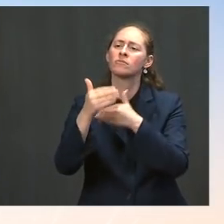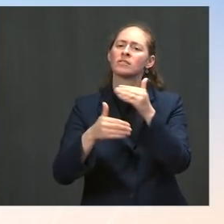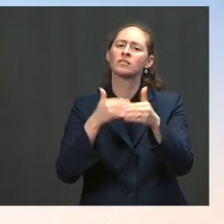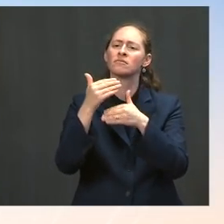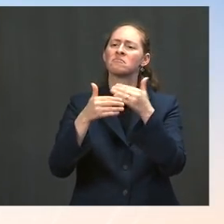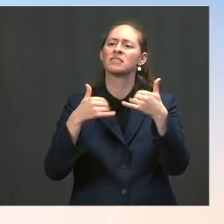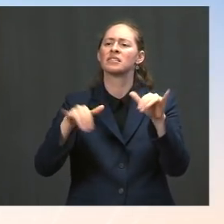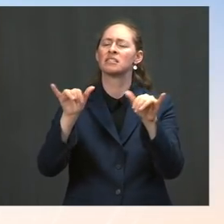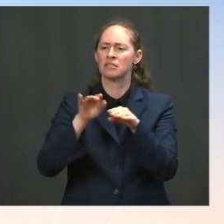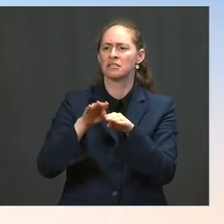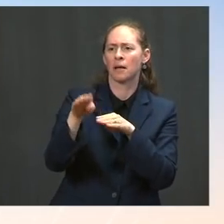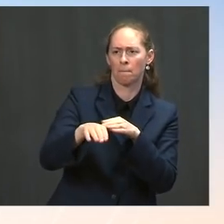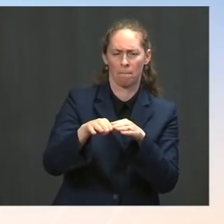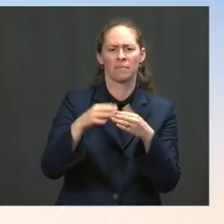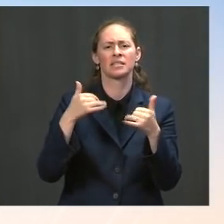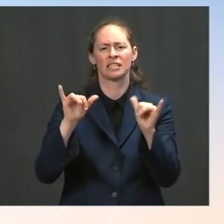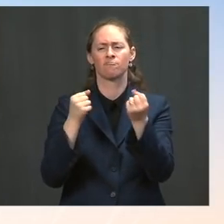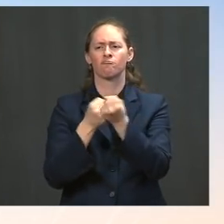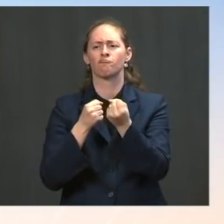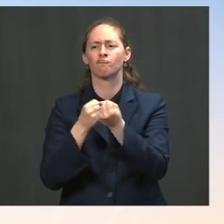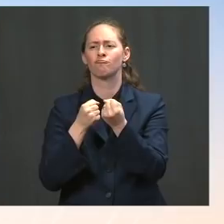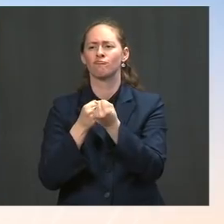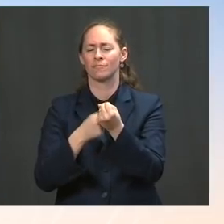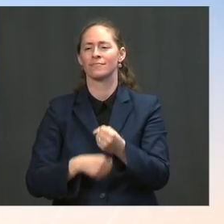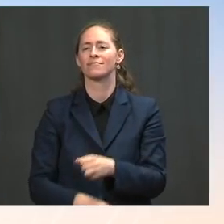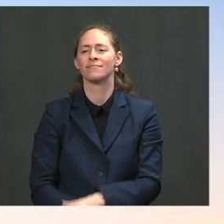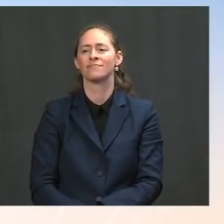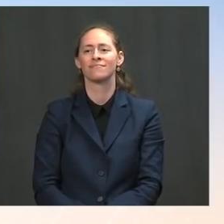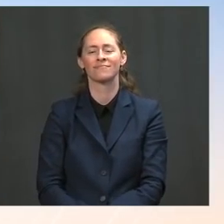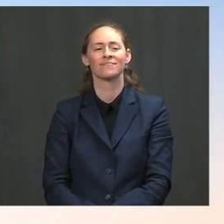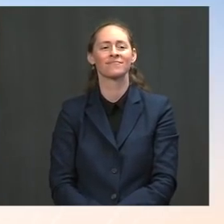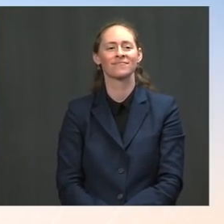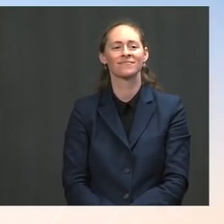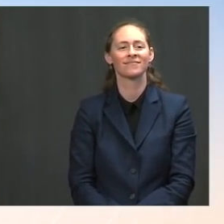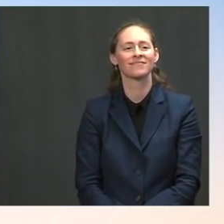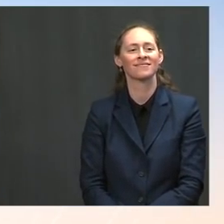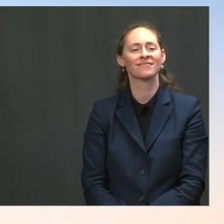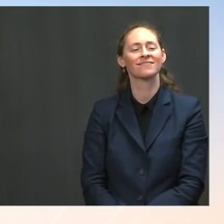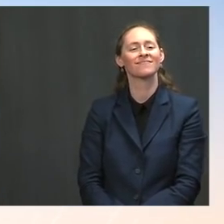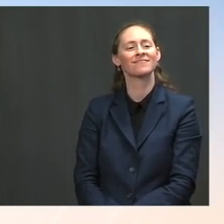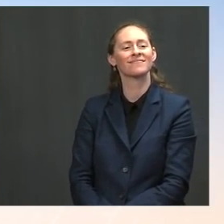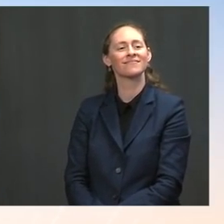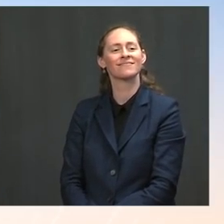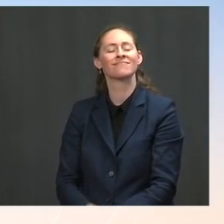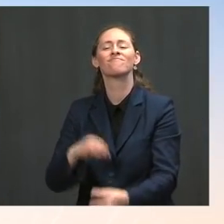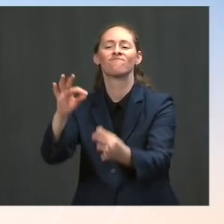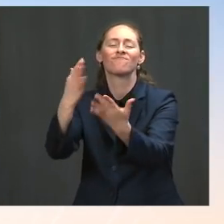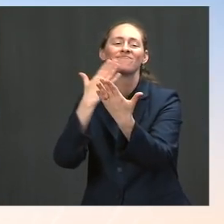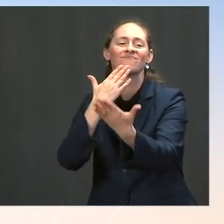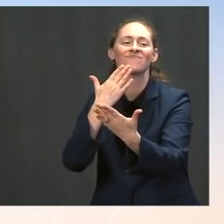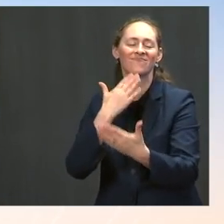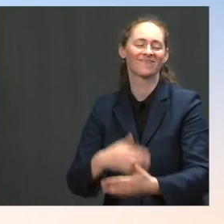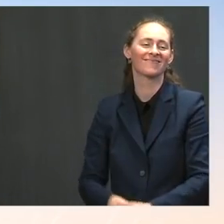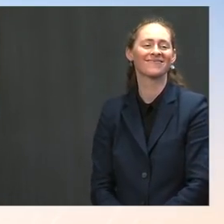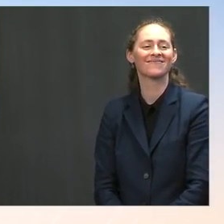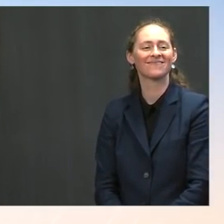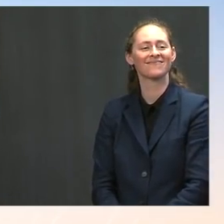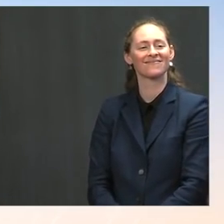And we believe there should be support for it tomorrow. Go ahead. The Press: And just a quick follow-up -- thanks, Jen -- on Kelly's question. So, would the administration ever provide